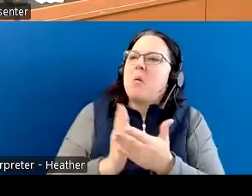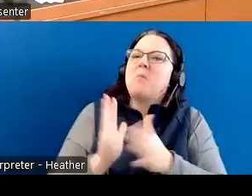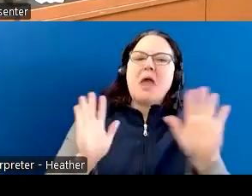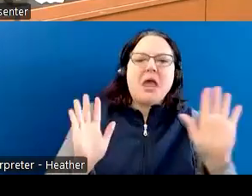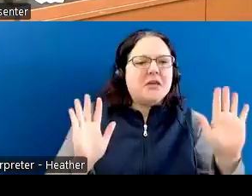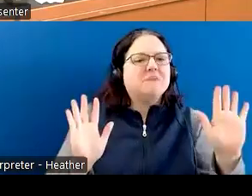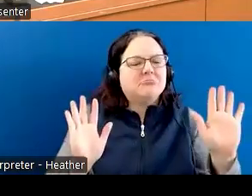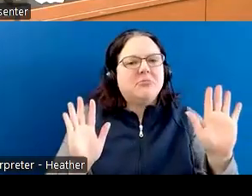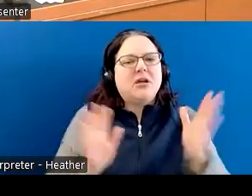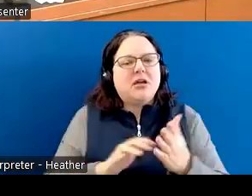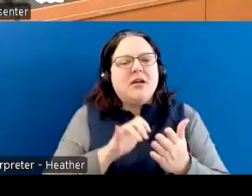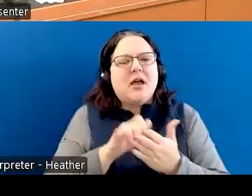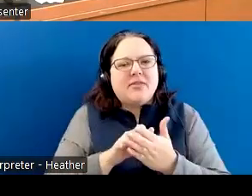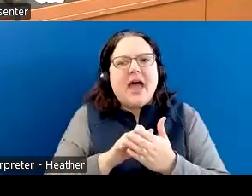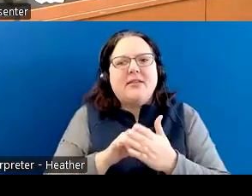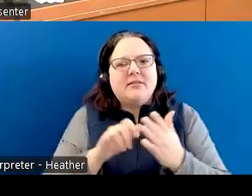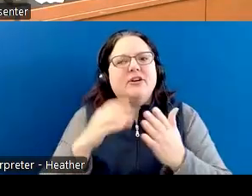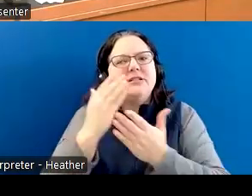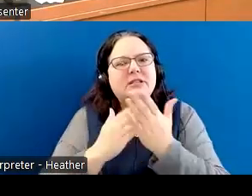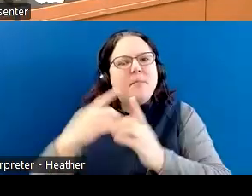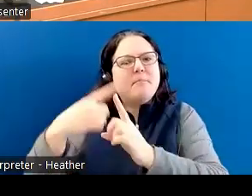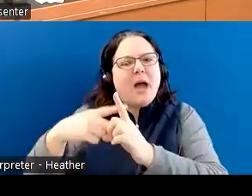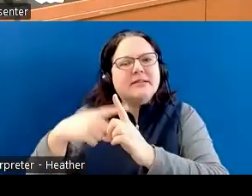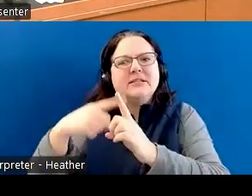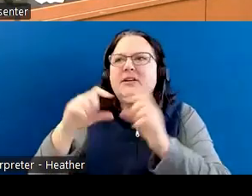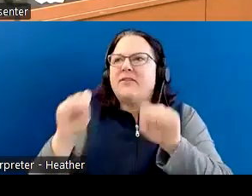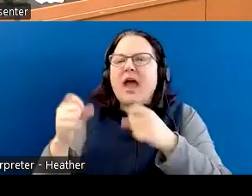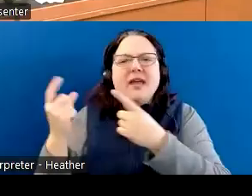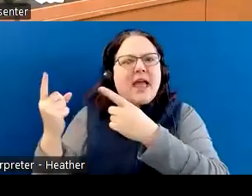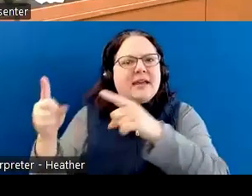um there is a light at the end of the tunnel. You know, maybe this is the avenue we need